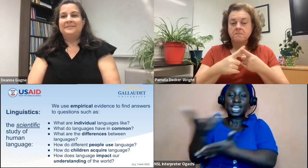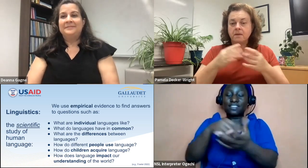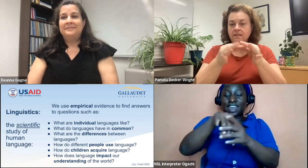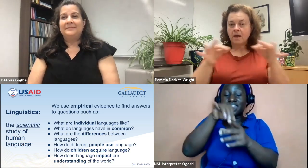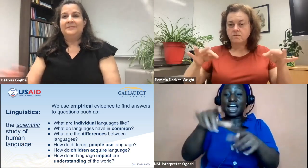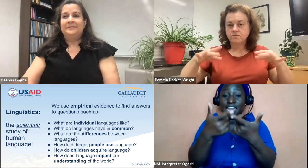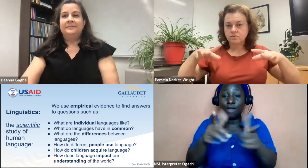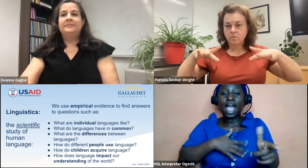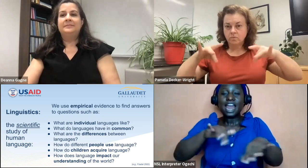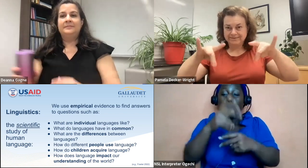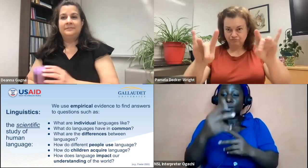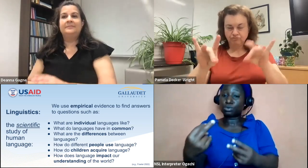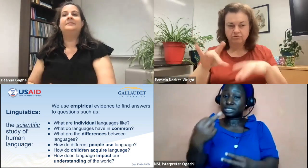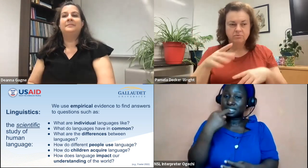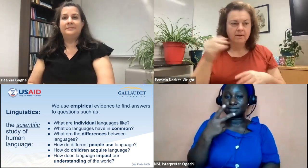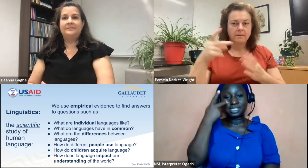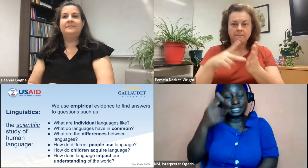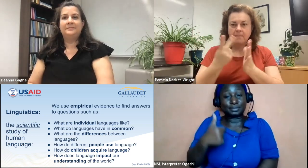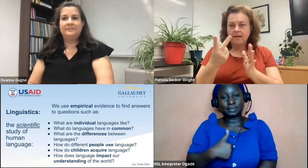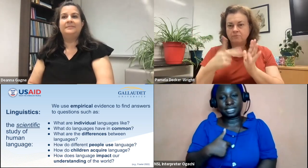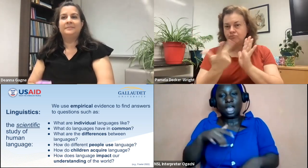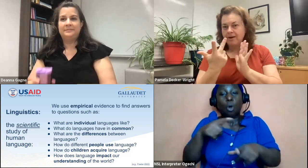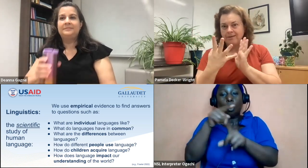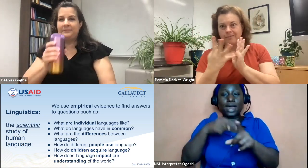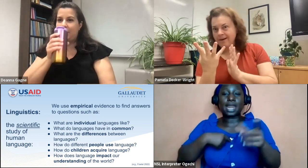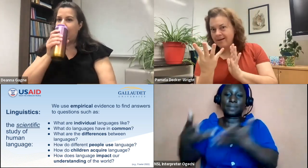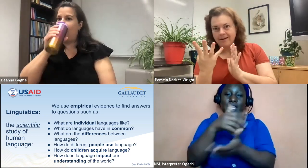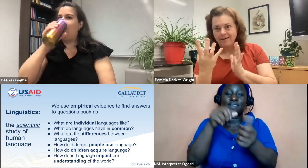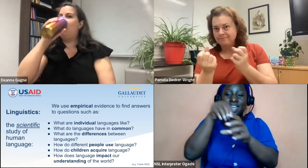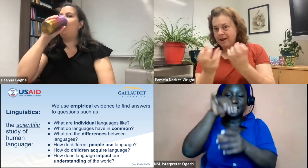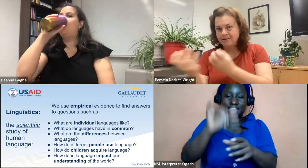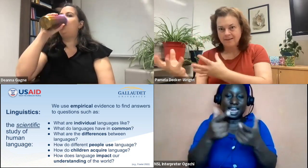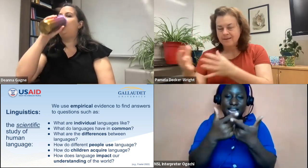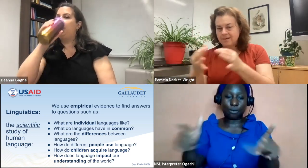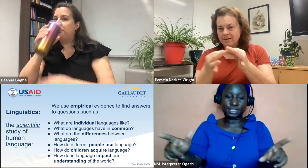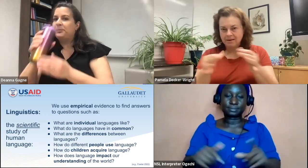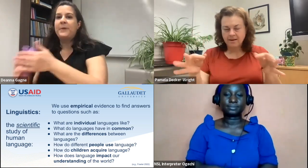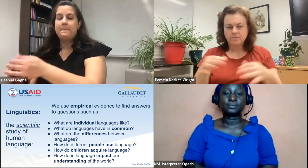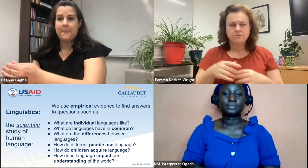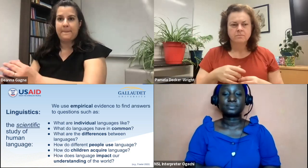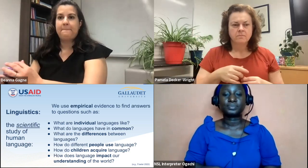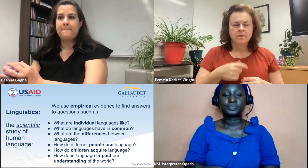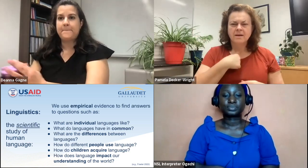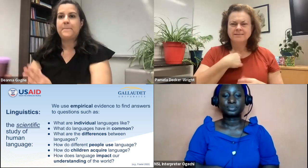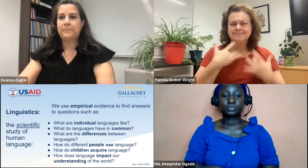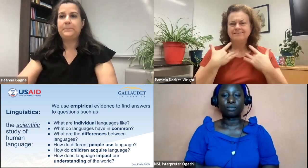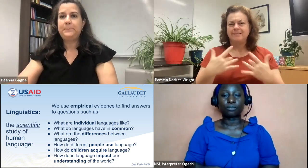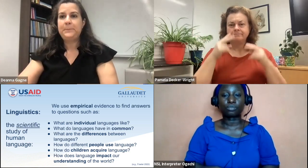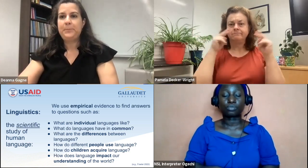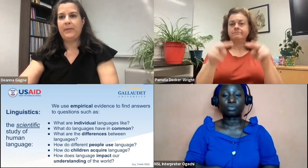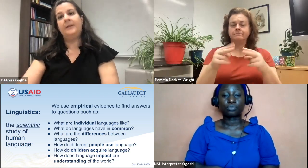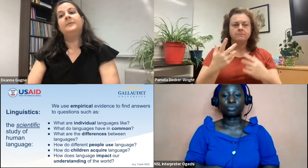So a couple of comments to add to that. So when we're talking about language, acquisition, and it can be 1 2 3, or 4 languages that we're talking about.